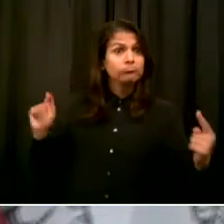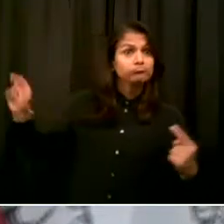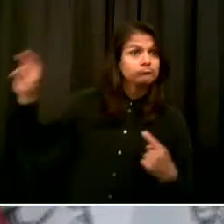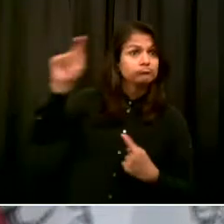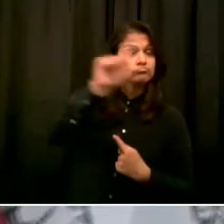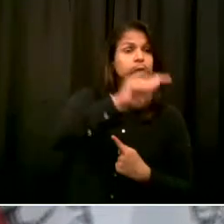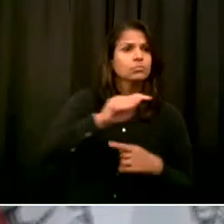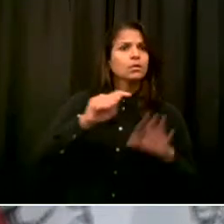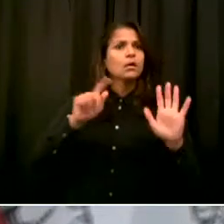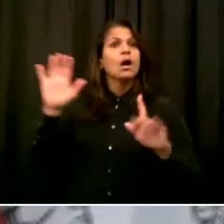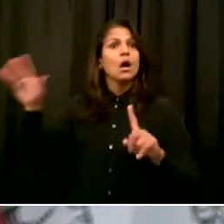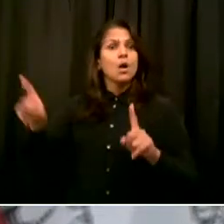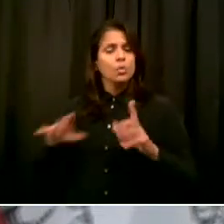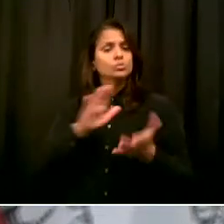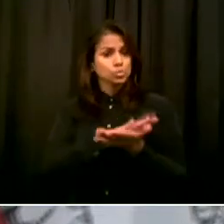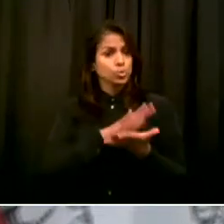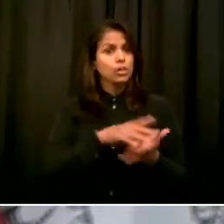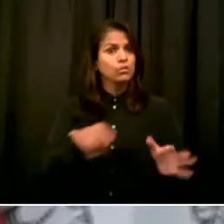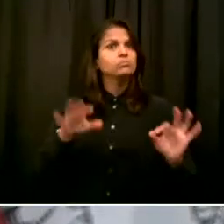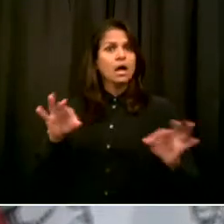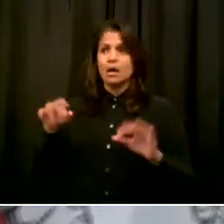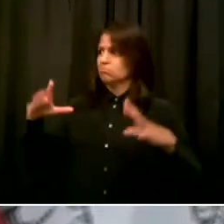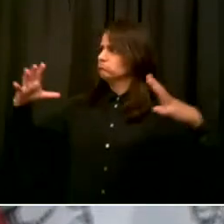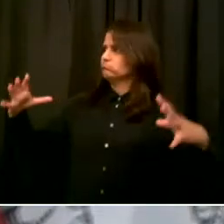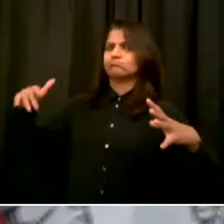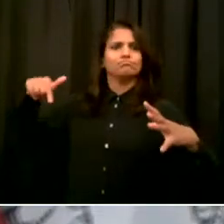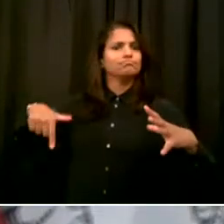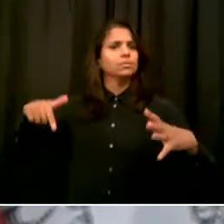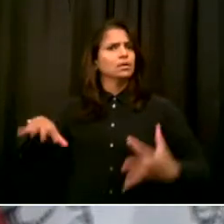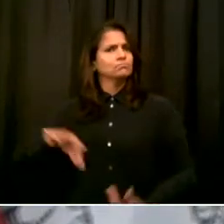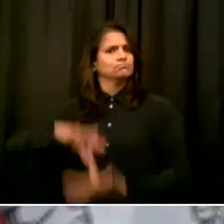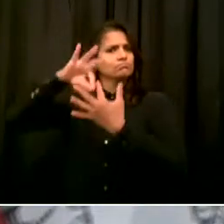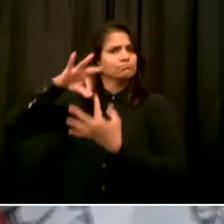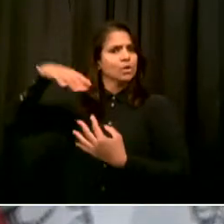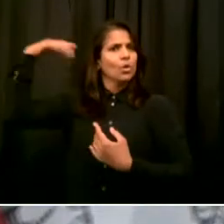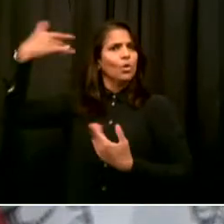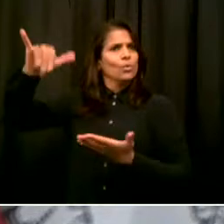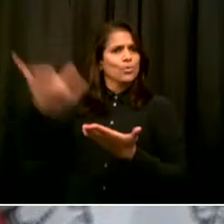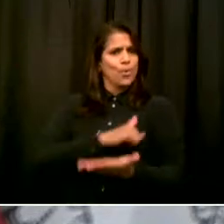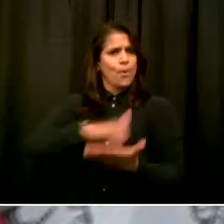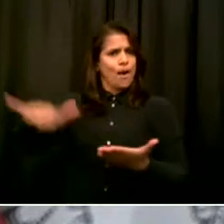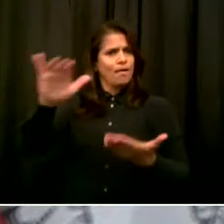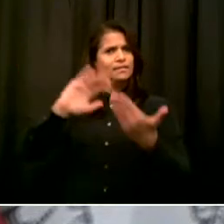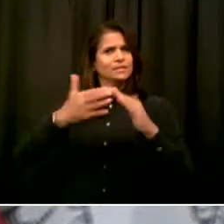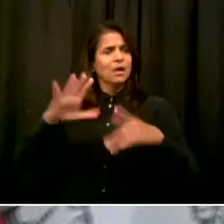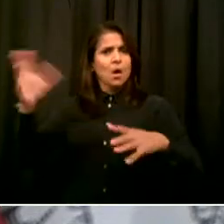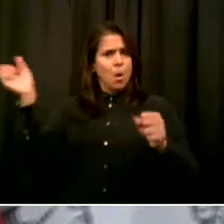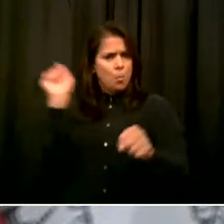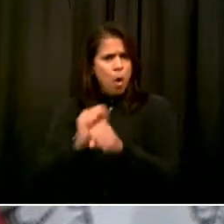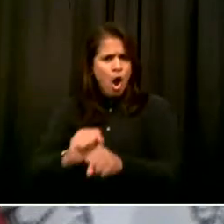BIGGEST CITY IN THE NANATION AN THTHE BIGGSGET T SCHOOL SYSTEM THE NATION. A LOT OF PEOPLE WONDER IF IT WOULD BE POSSIBLE TO OPEN UP